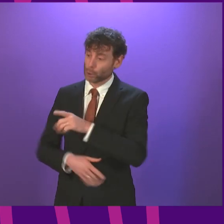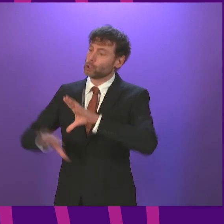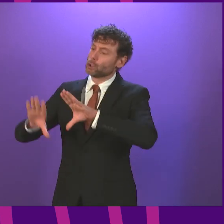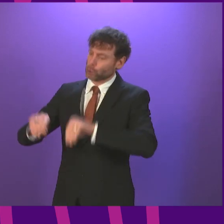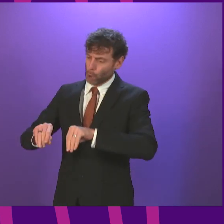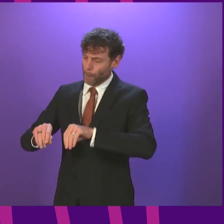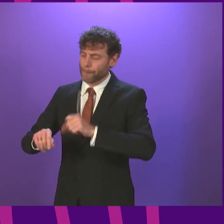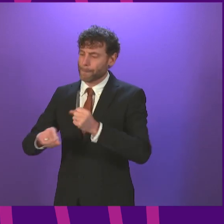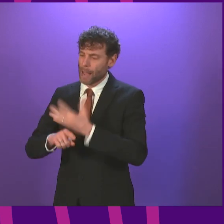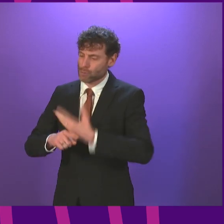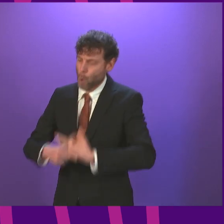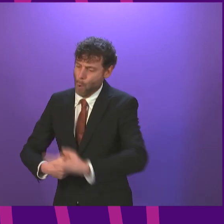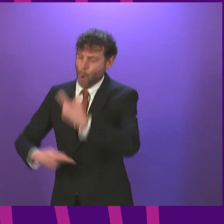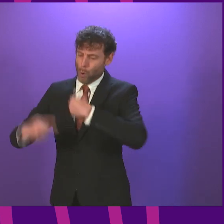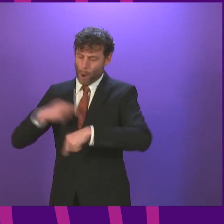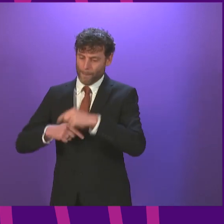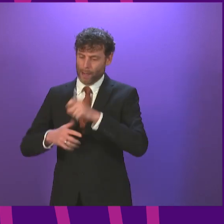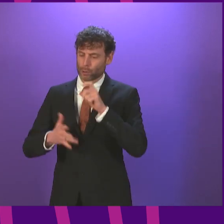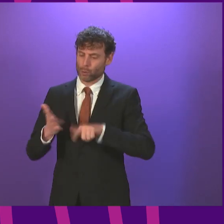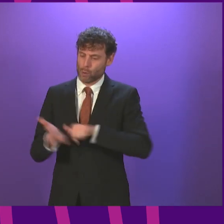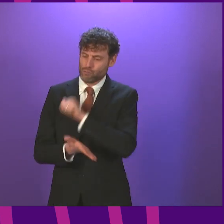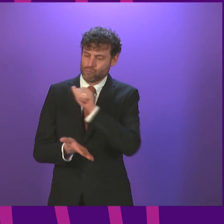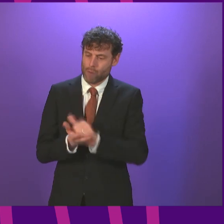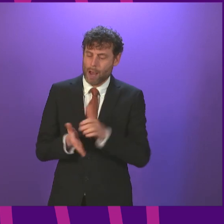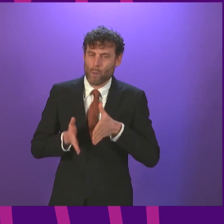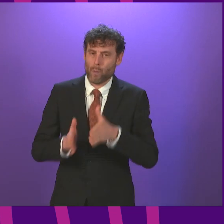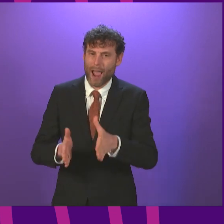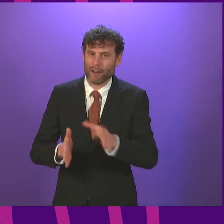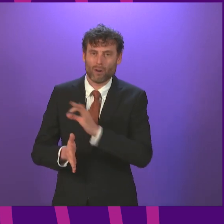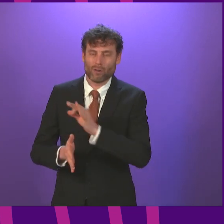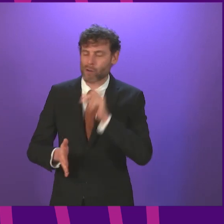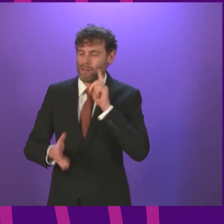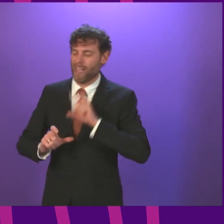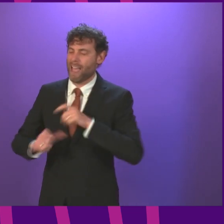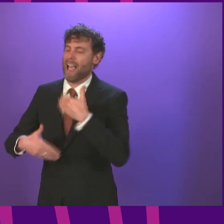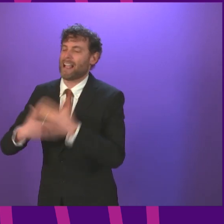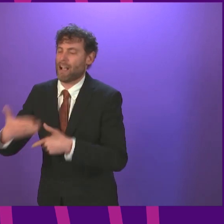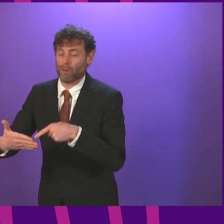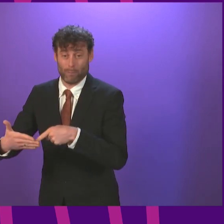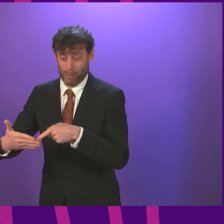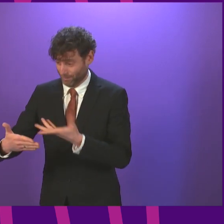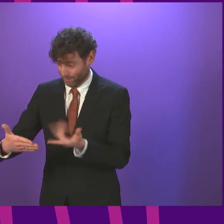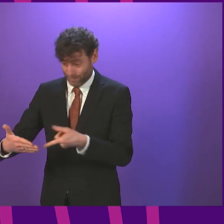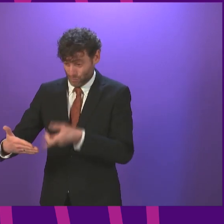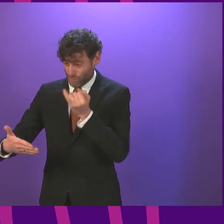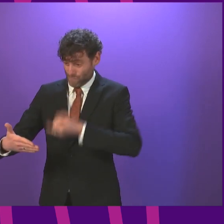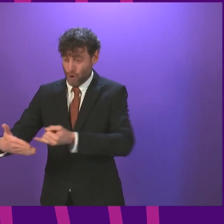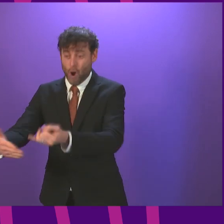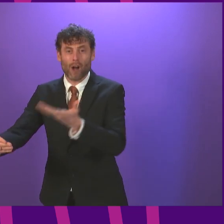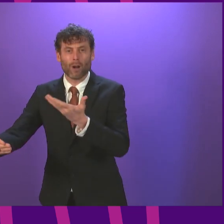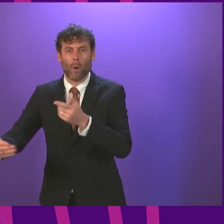time and money defending the indefensible in court and letting those women down all over again. Why did the First Minister not listen to that?